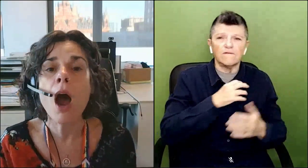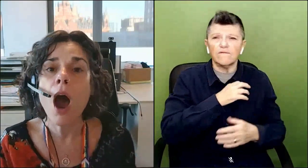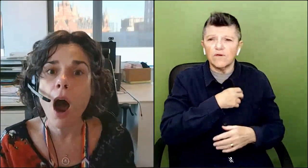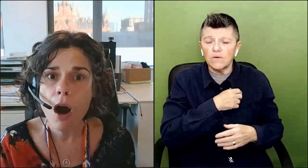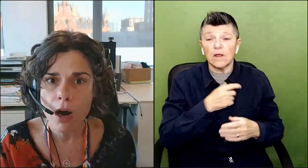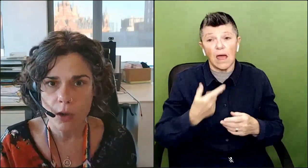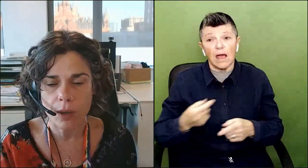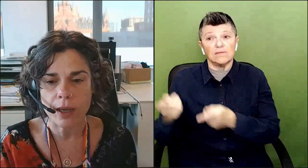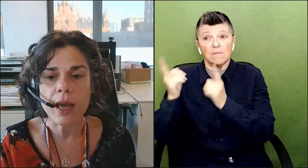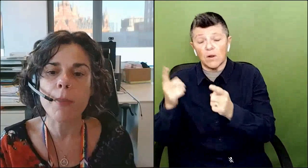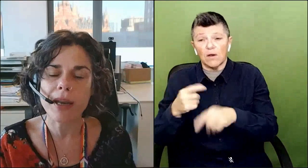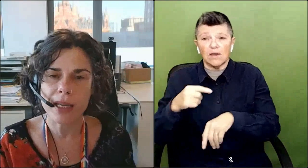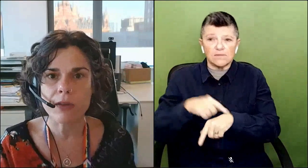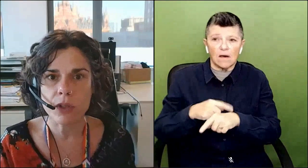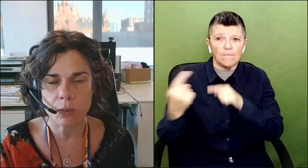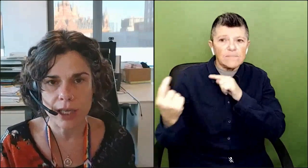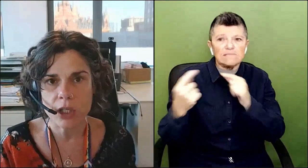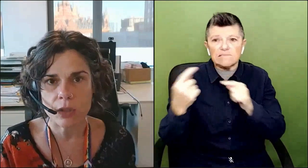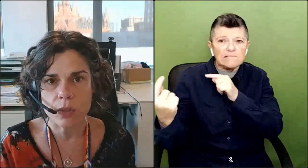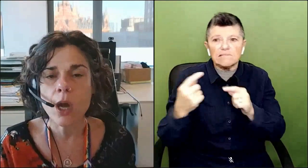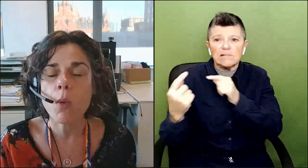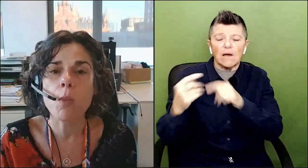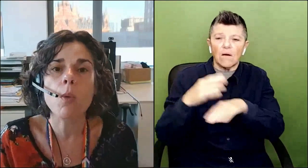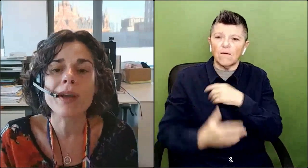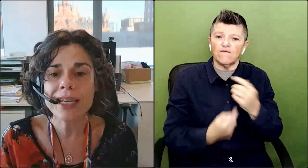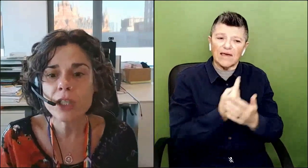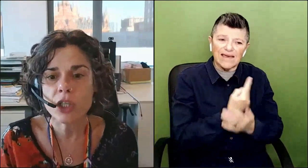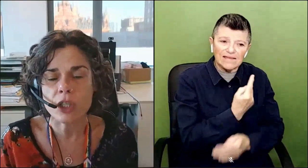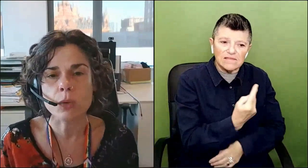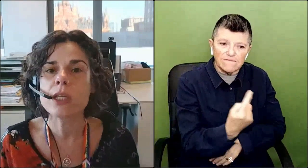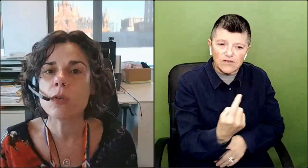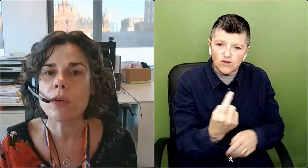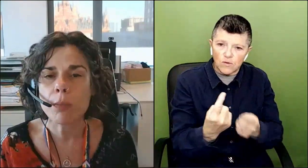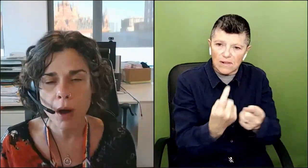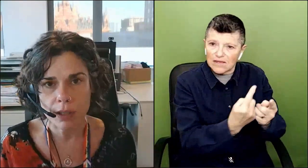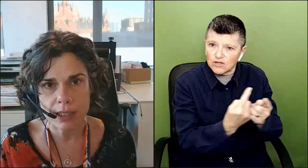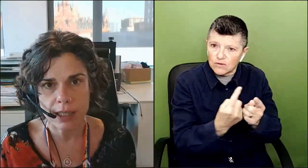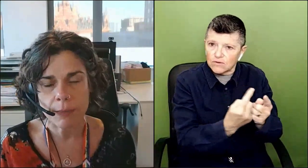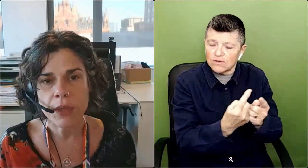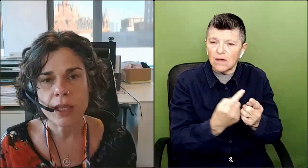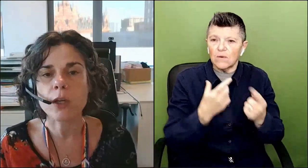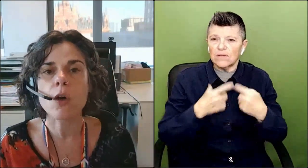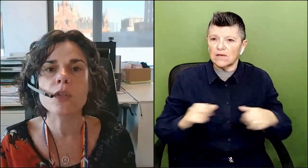arguing about individual issues when what we need to do is agree on policy that covers